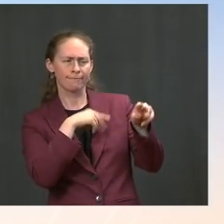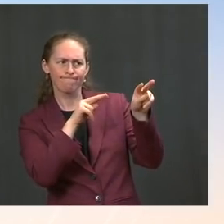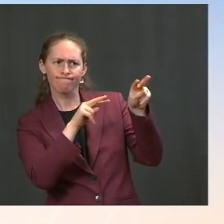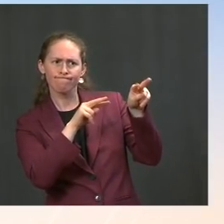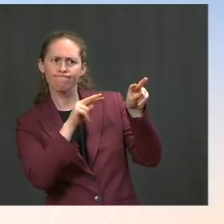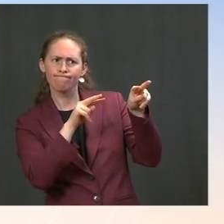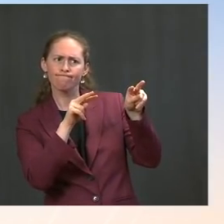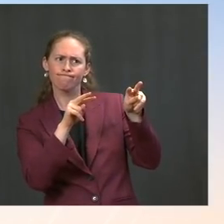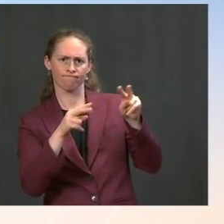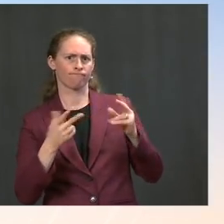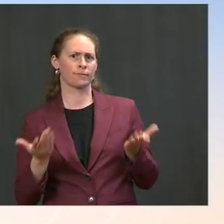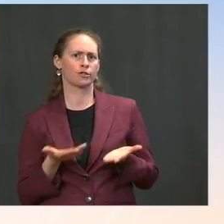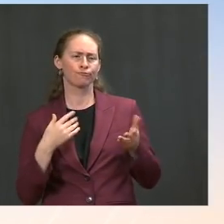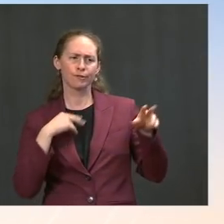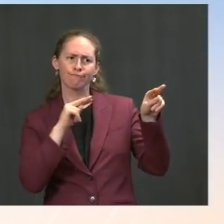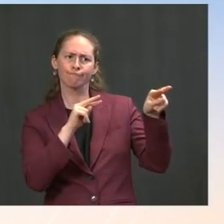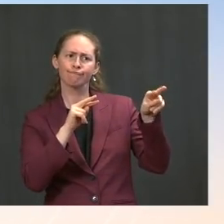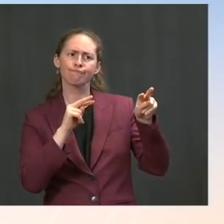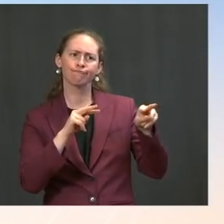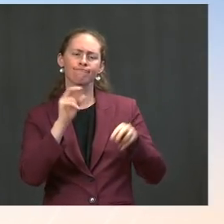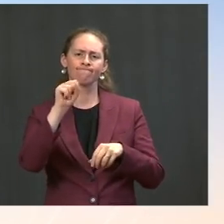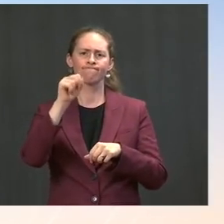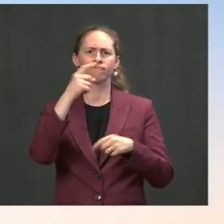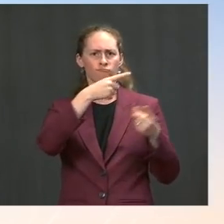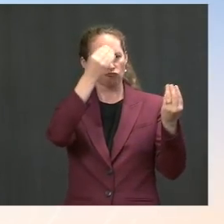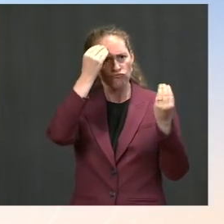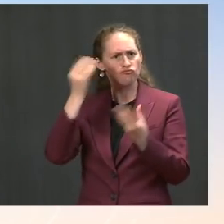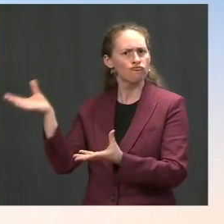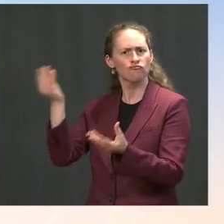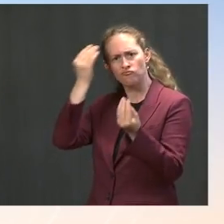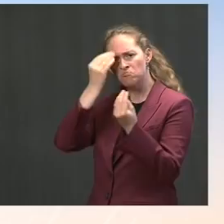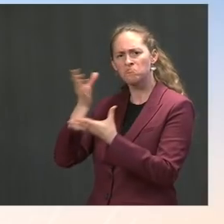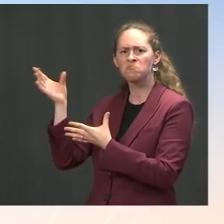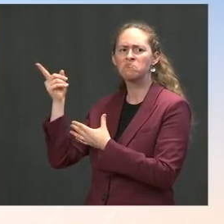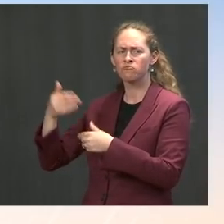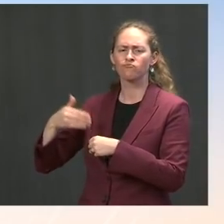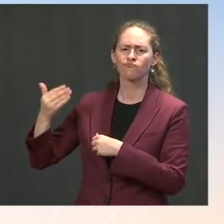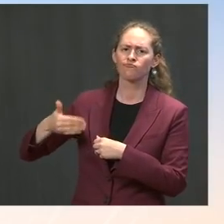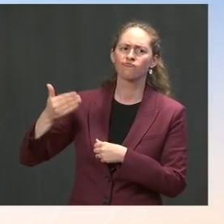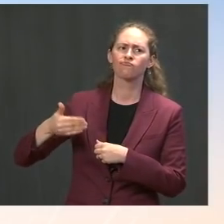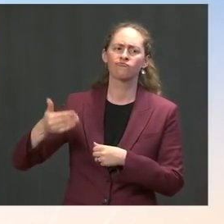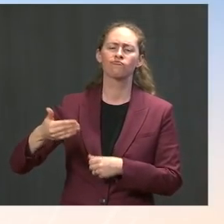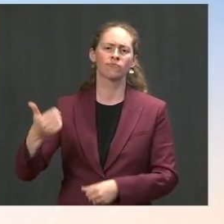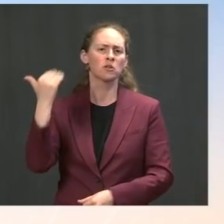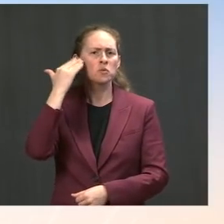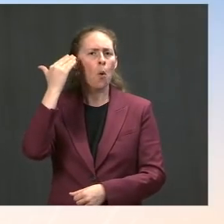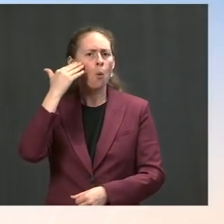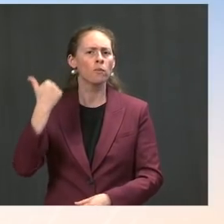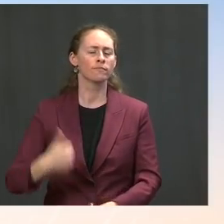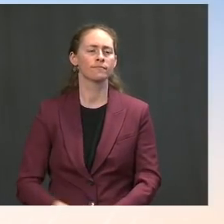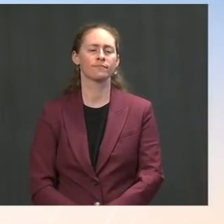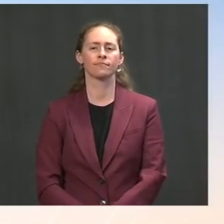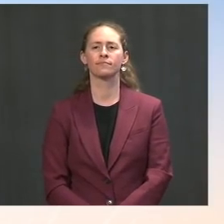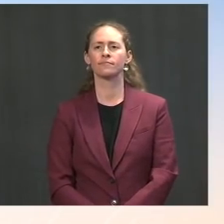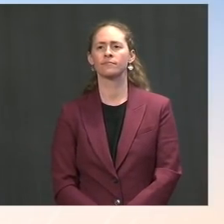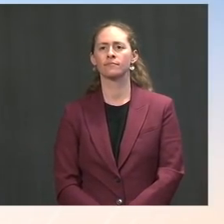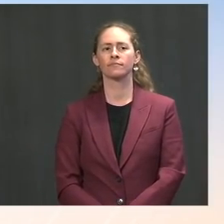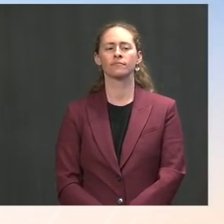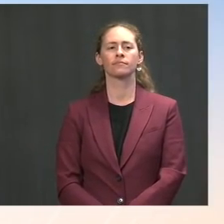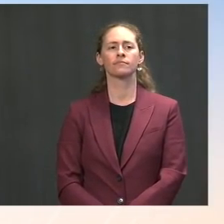Again, the President receives regular updates and he's quite focused on this. Go ahead. The Press: On Cuba -- Ms. Psaki: Yeah.